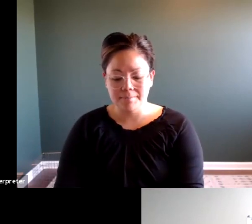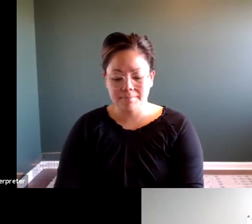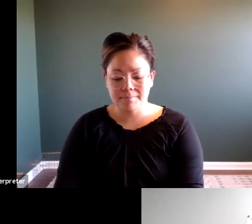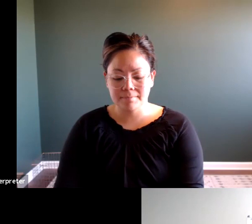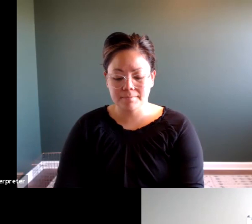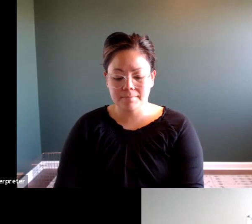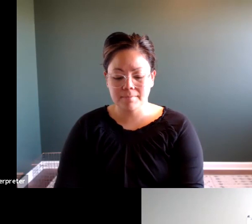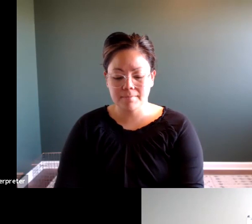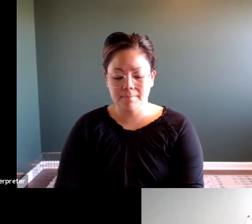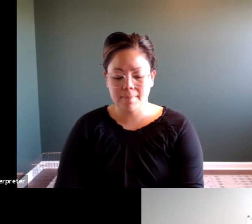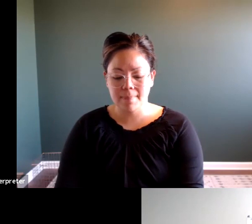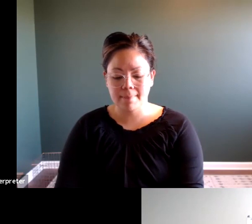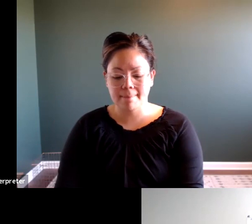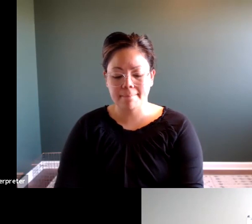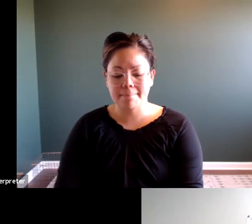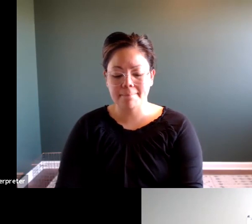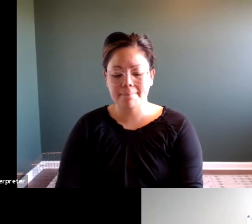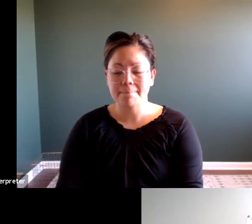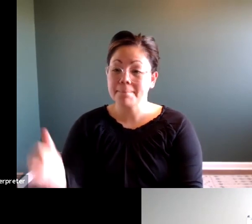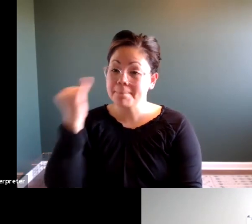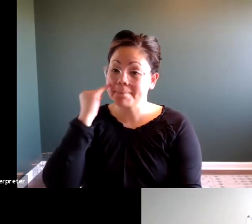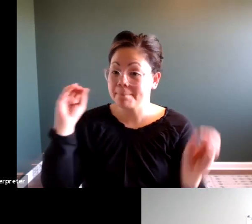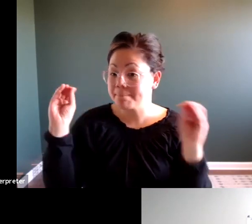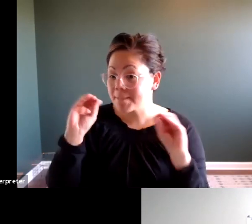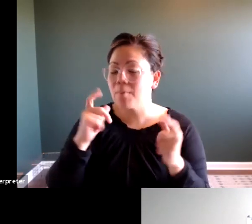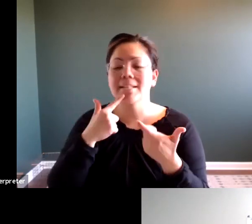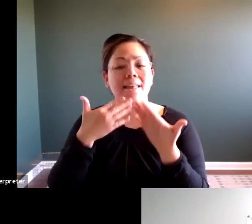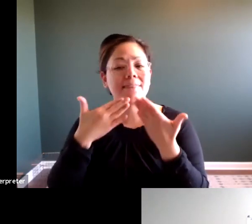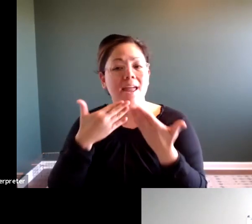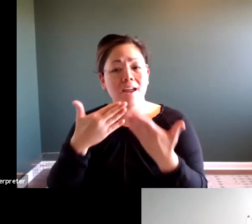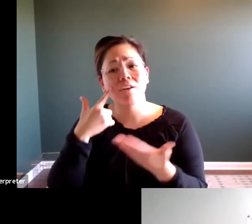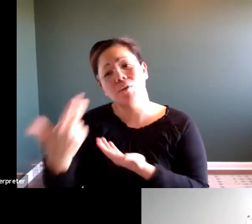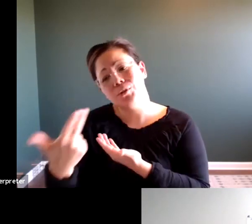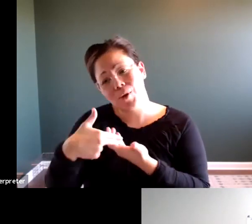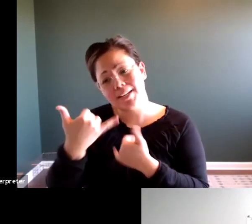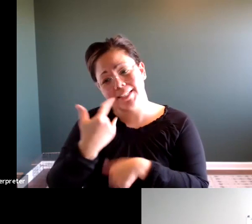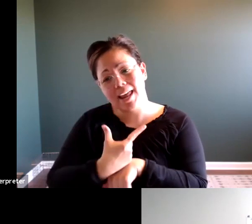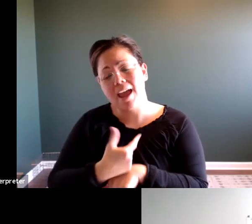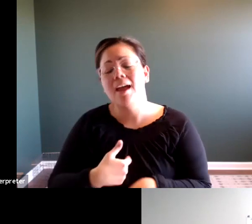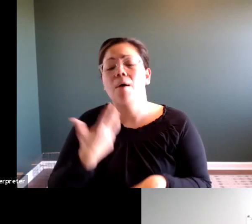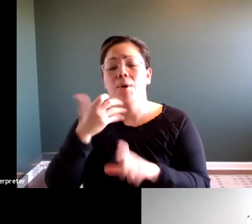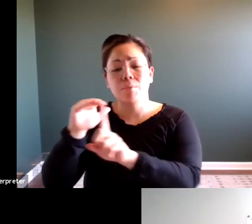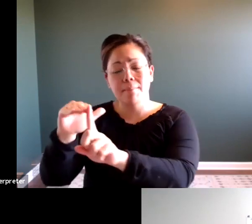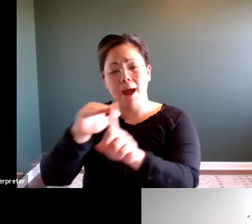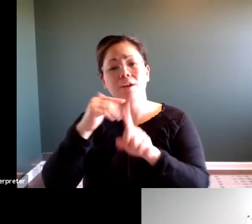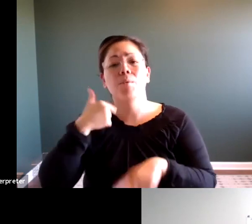If not, I wanna thank Dr. Weaver for joining us today and remind people that we will send up a,